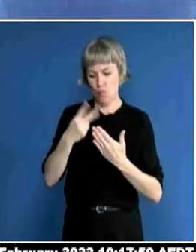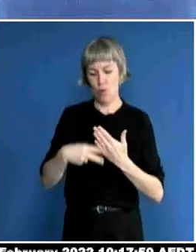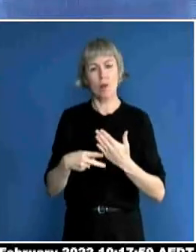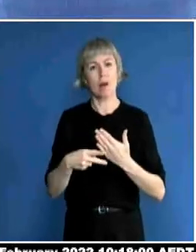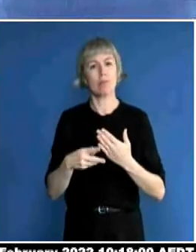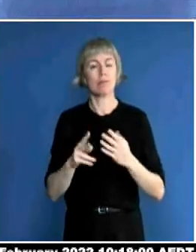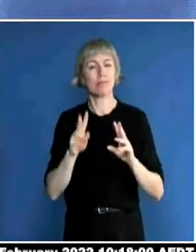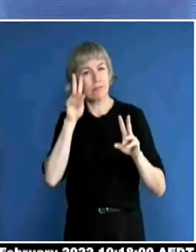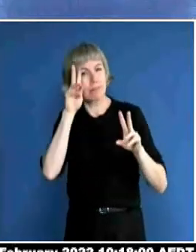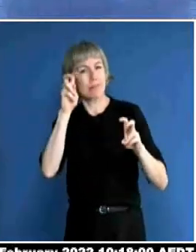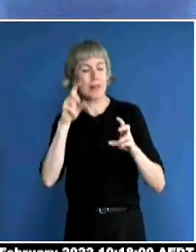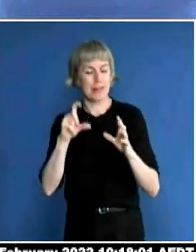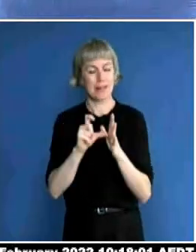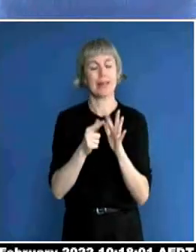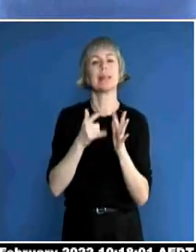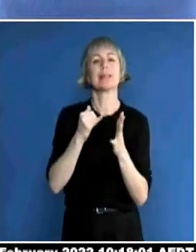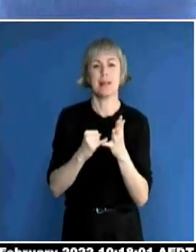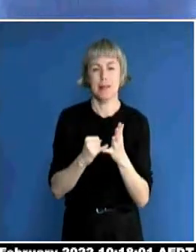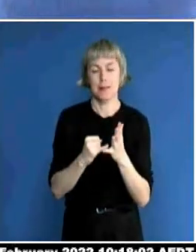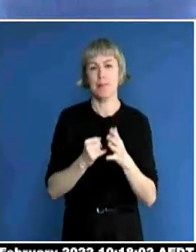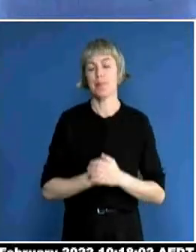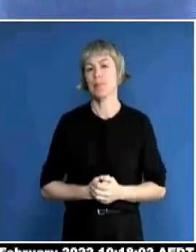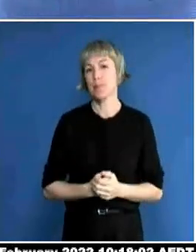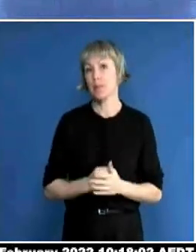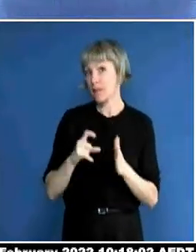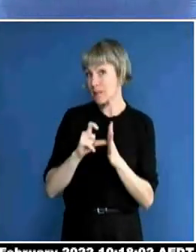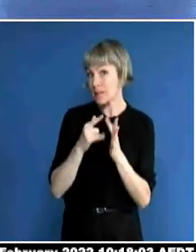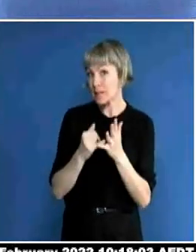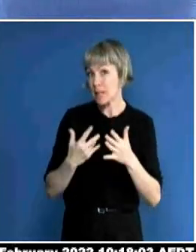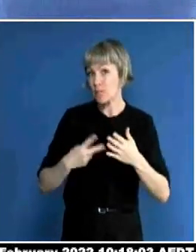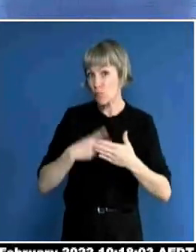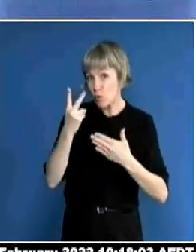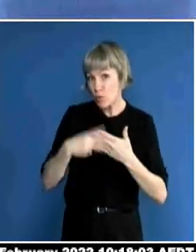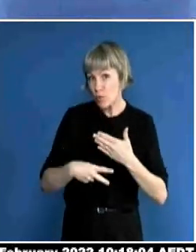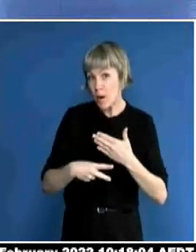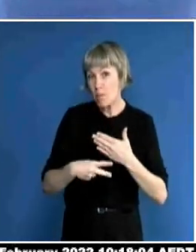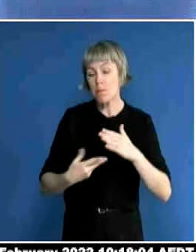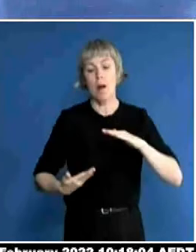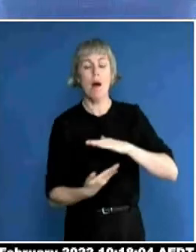The DES program is the Australian Government's flagship program to assist